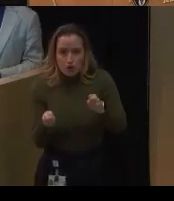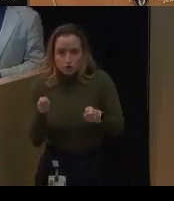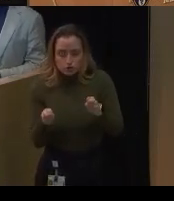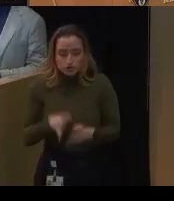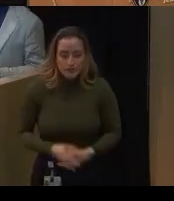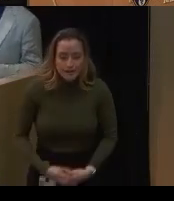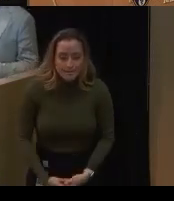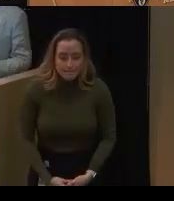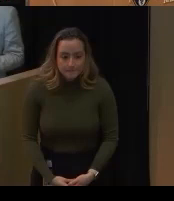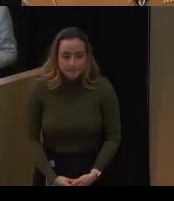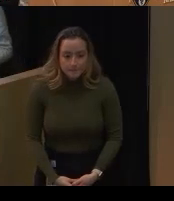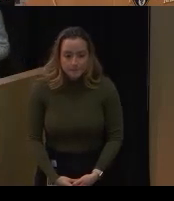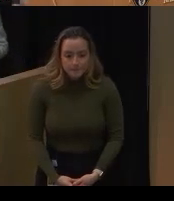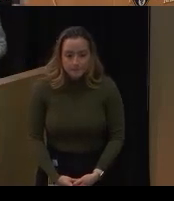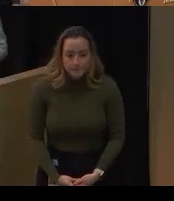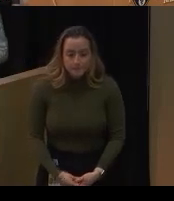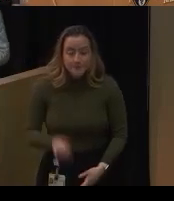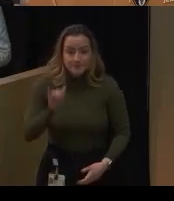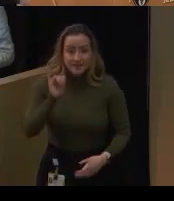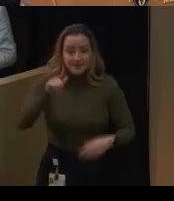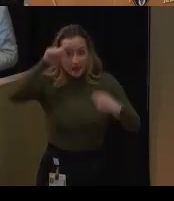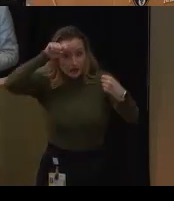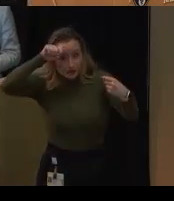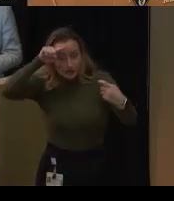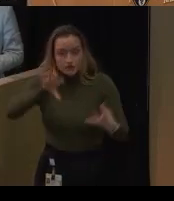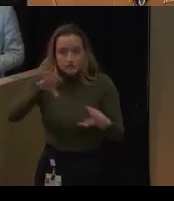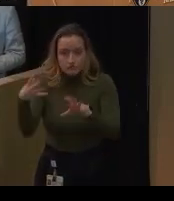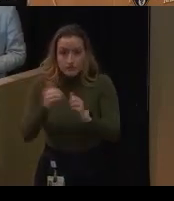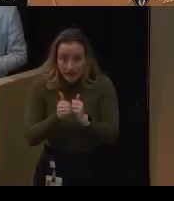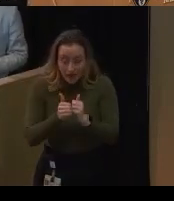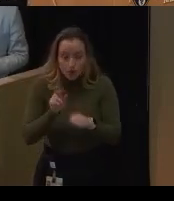we've also found disruption to this network in schizophrenia using more naturalistic stimulates